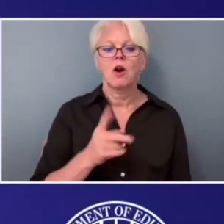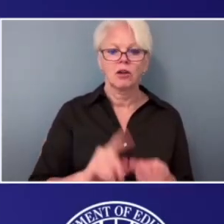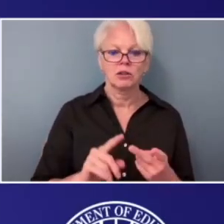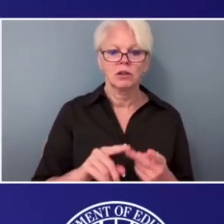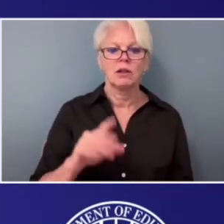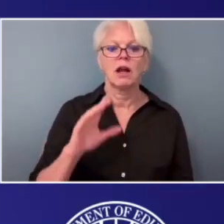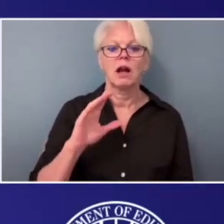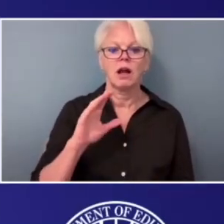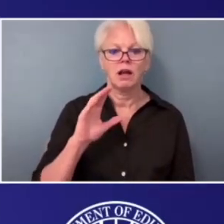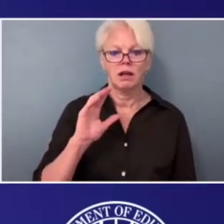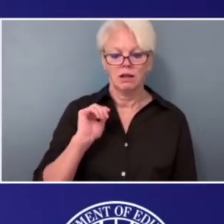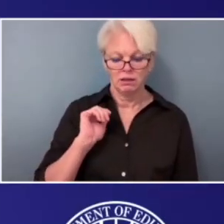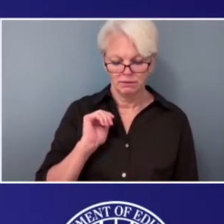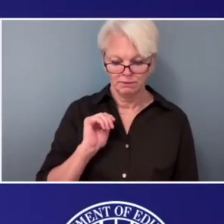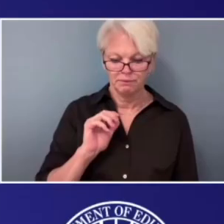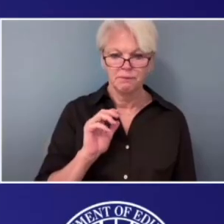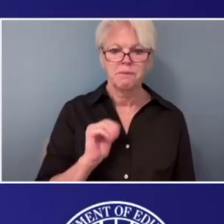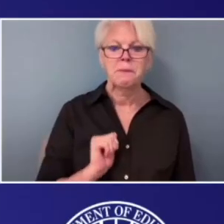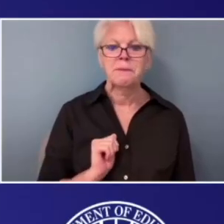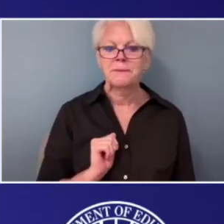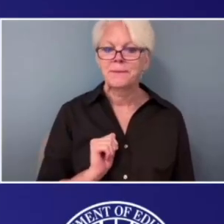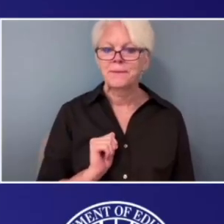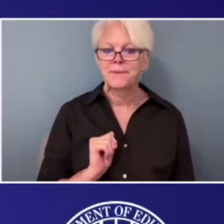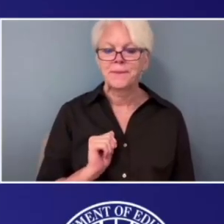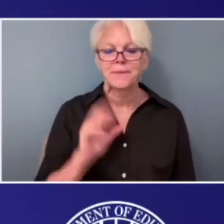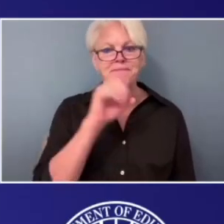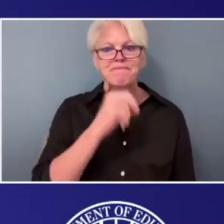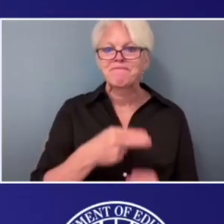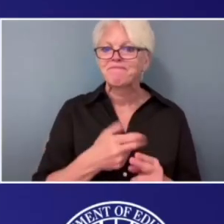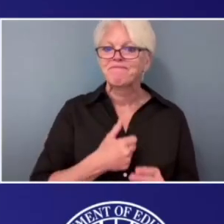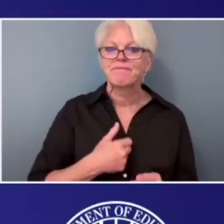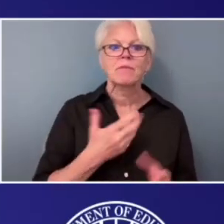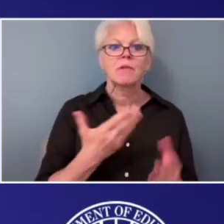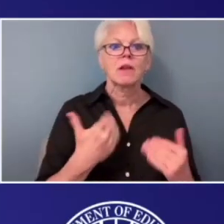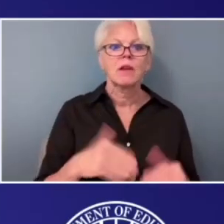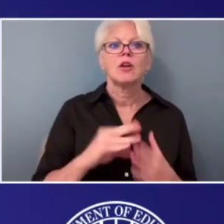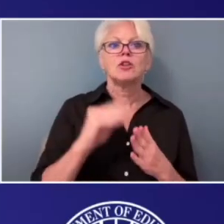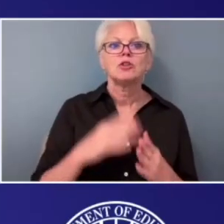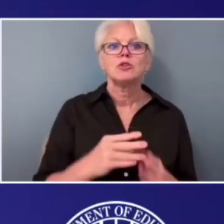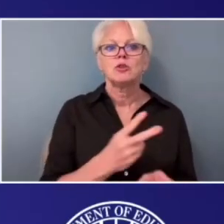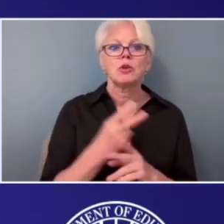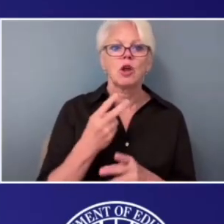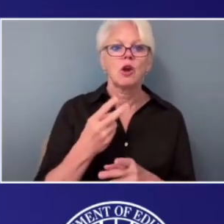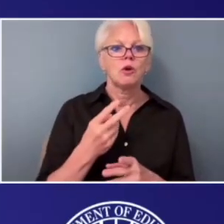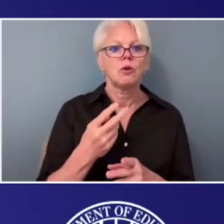Thank you. And our student loan borrowers who are veterans, it appears that neither